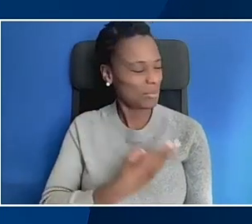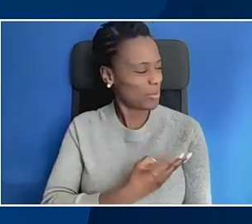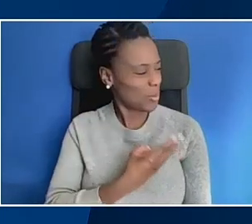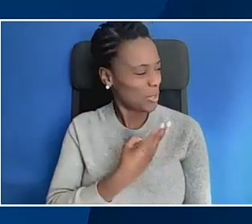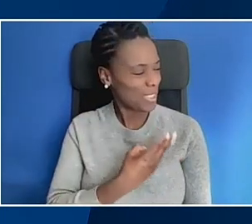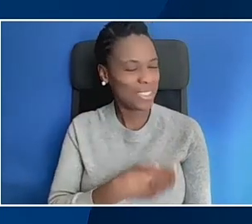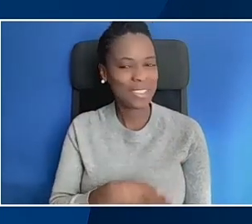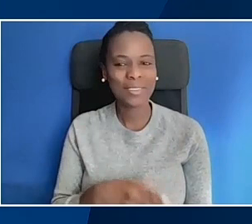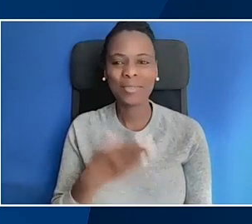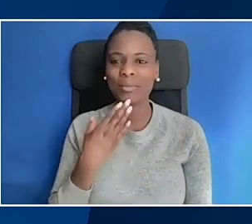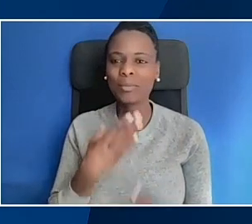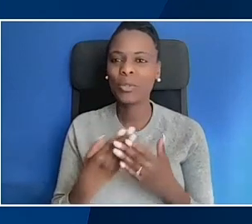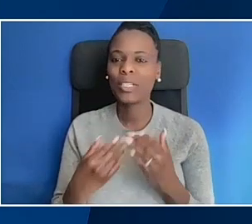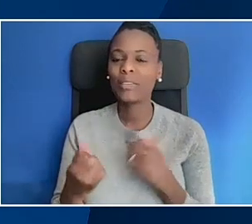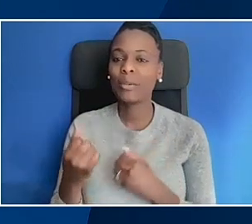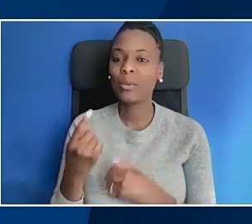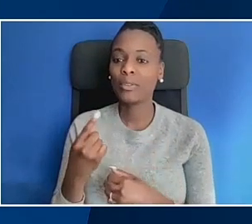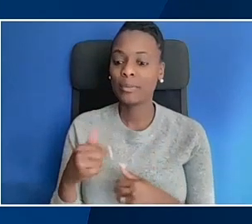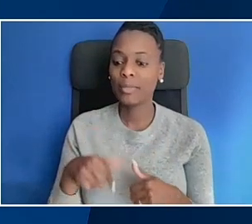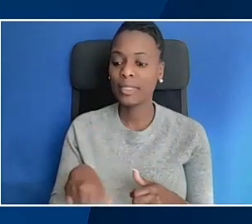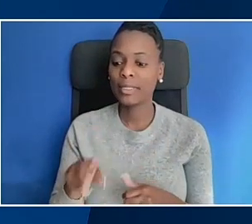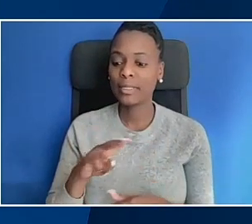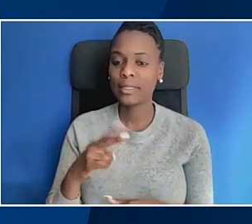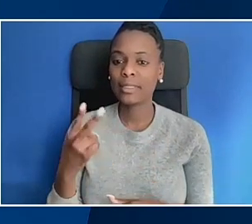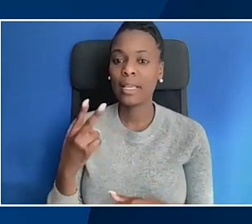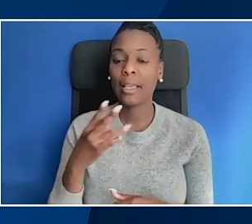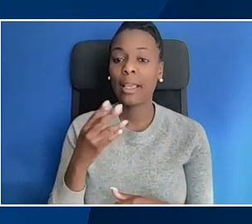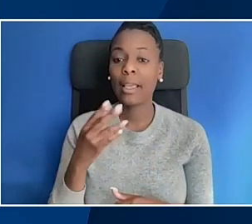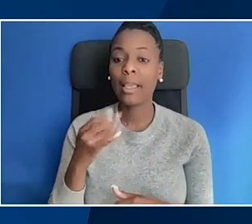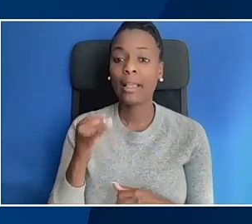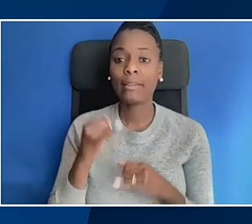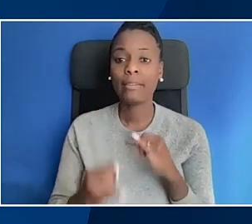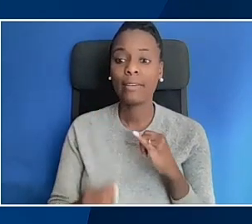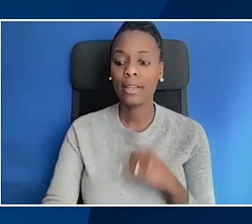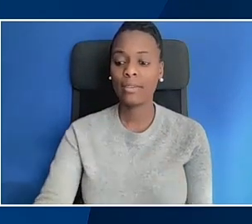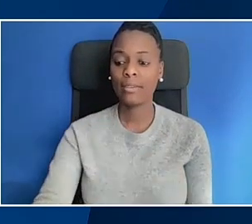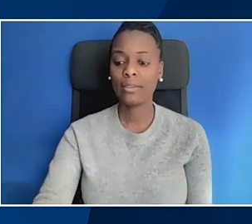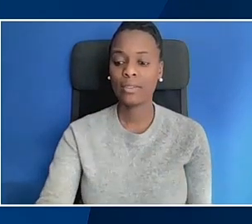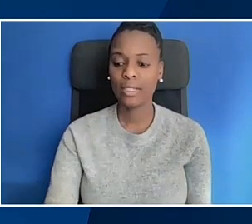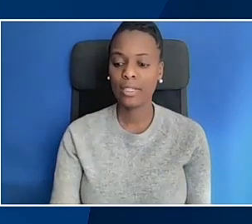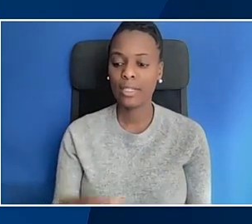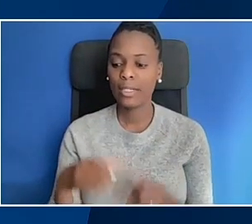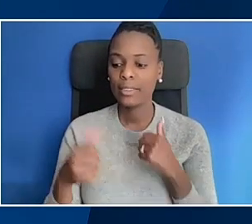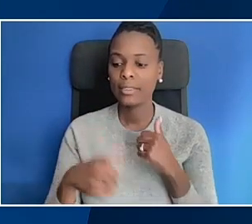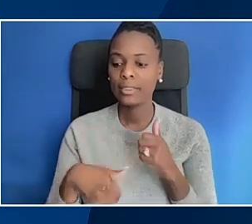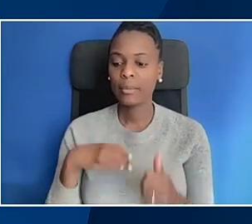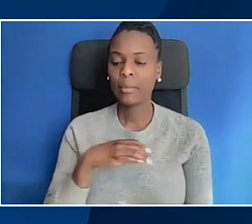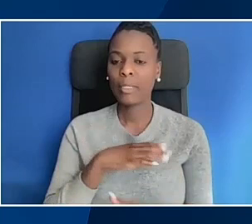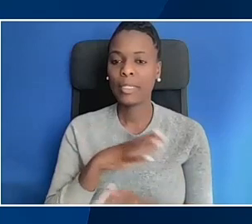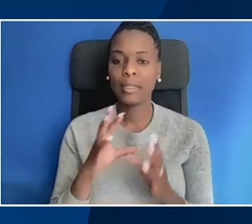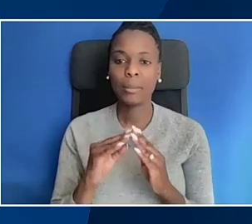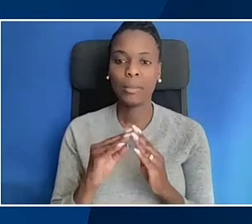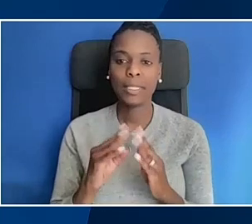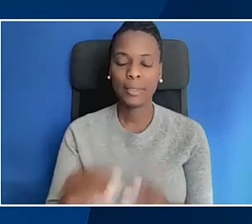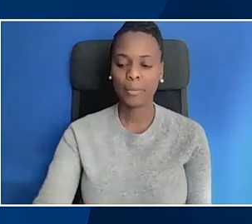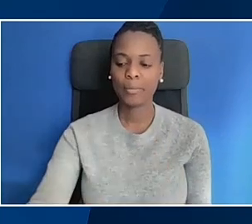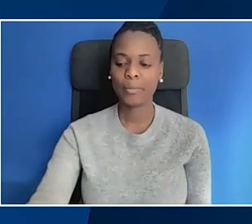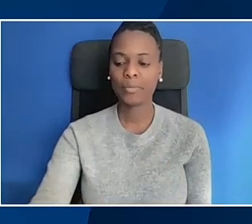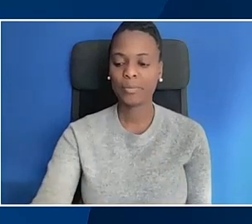As we know, this is the second and final subcommittee meeting. And we've got- we do have our issue paper